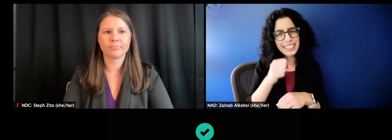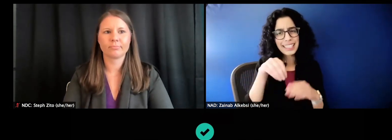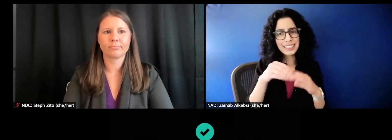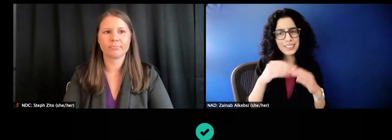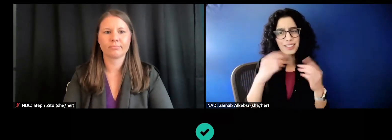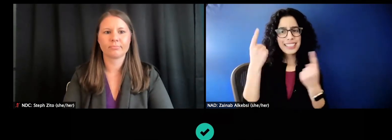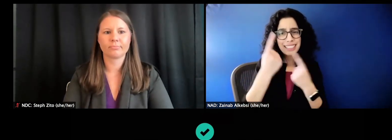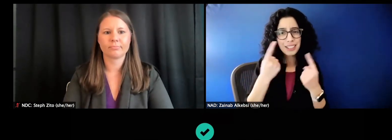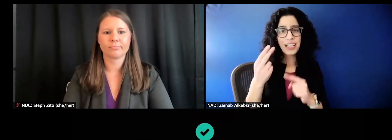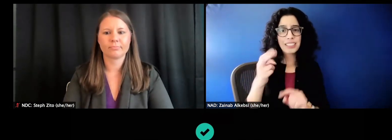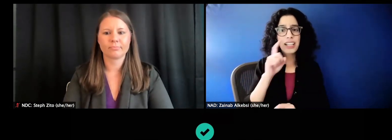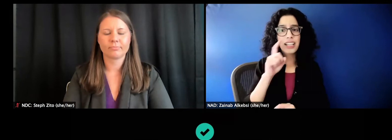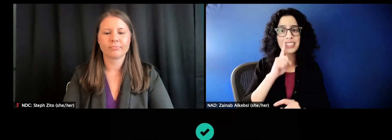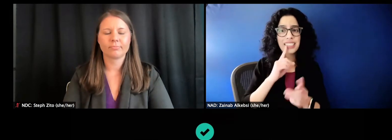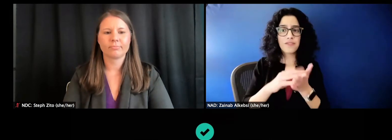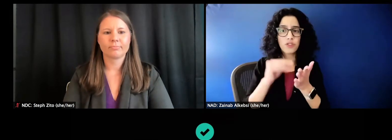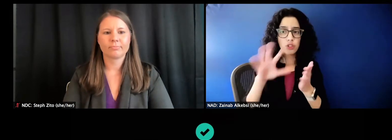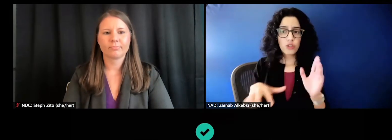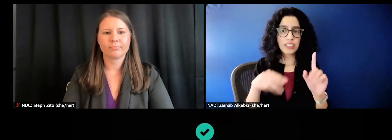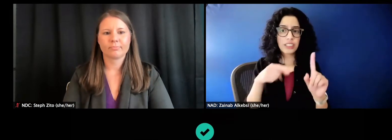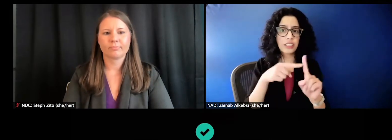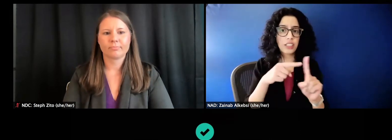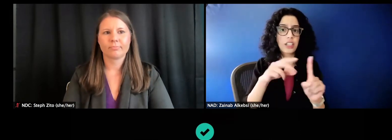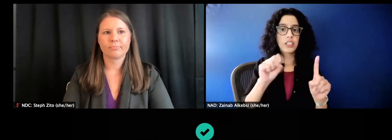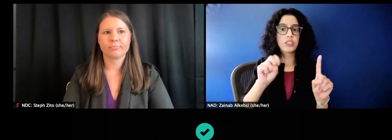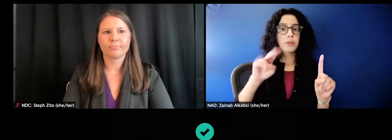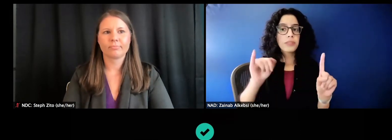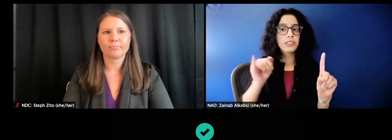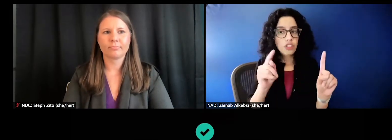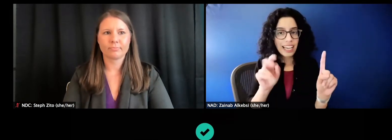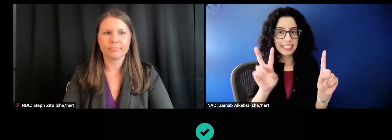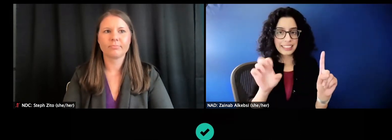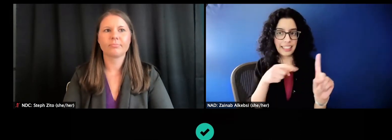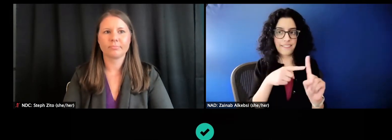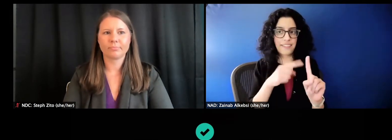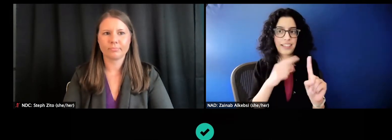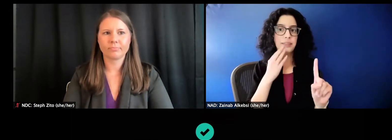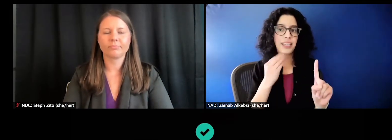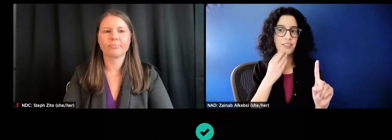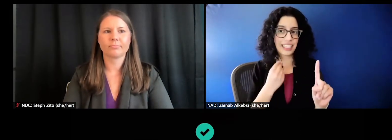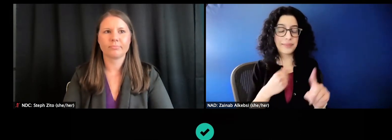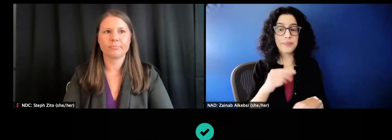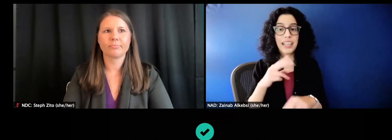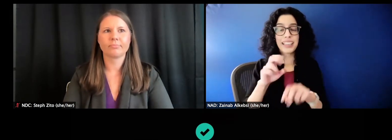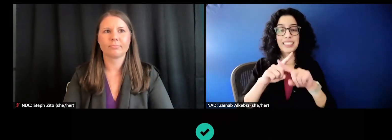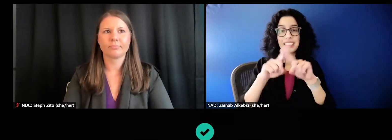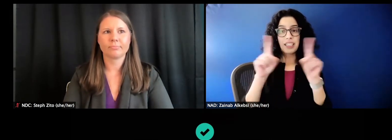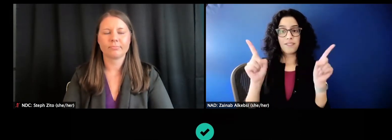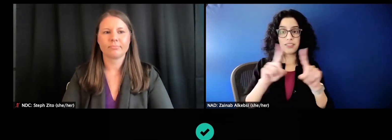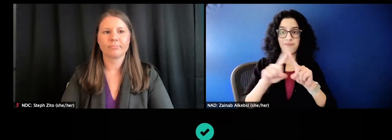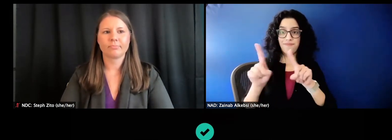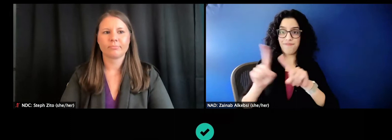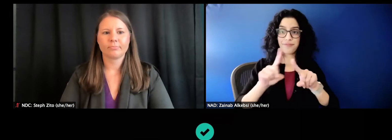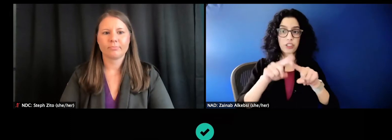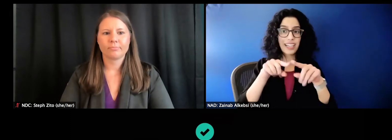You have to take into consideration their subjective experience, the difference to access